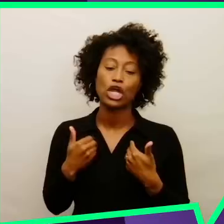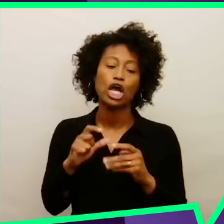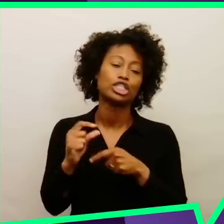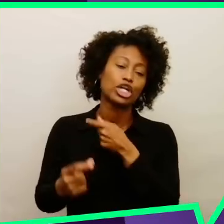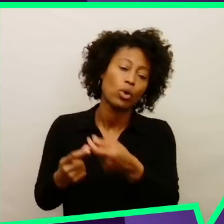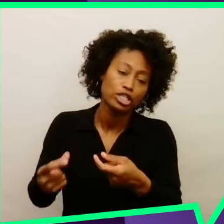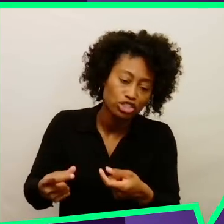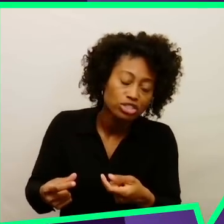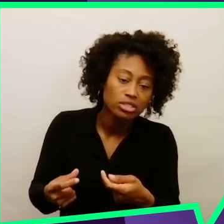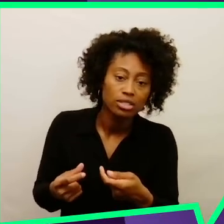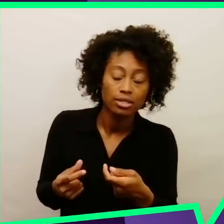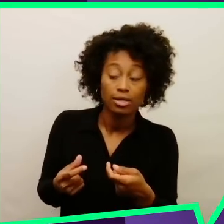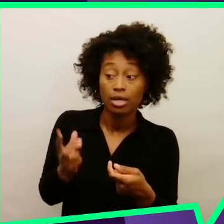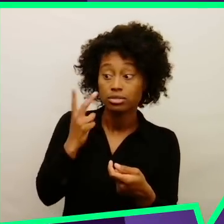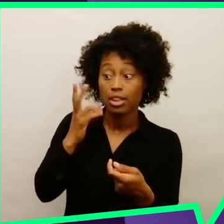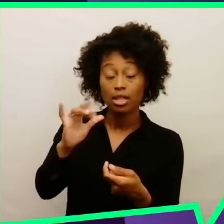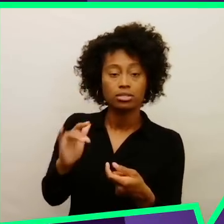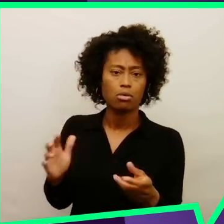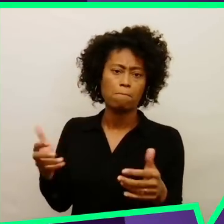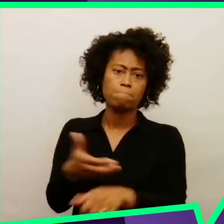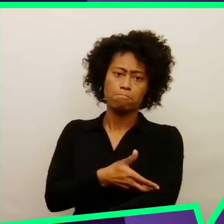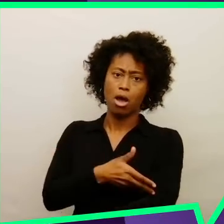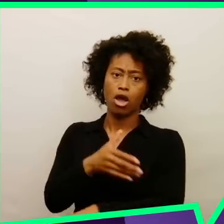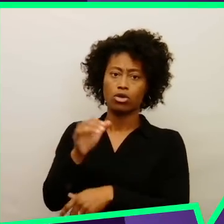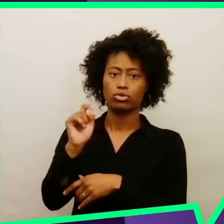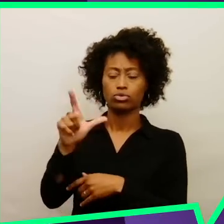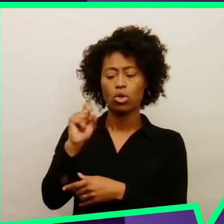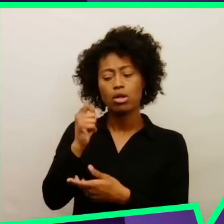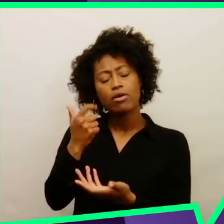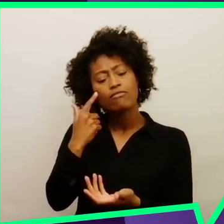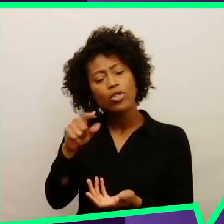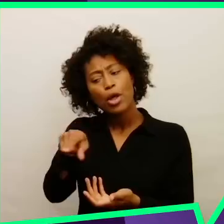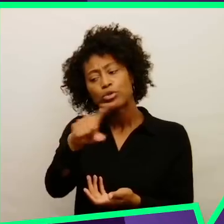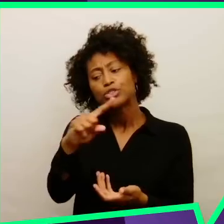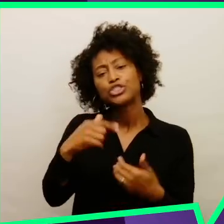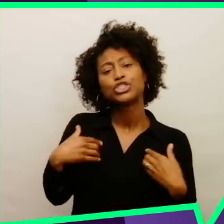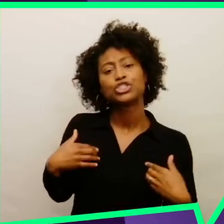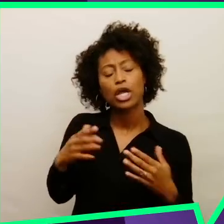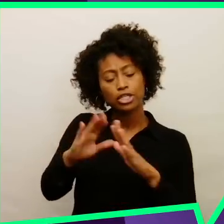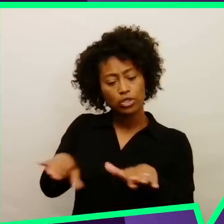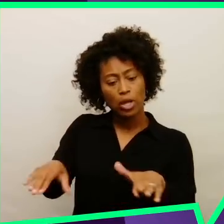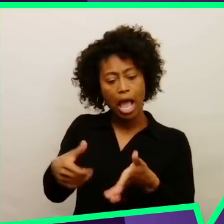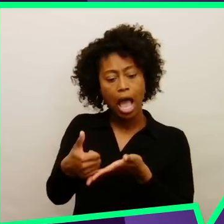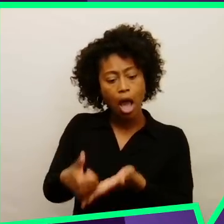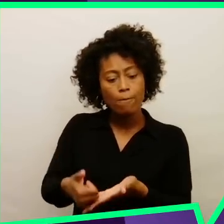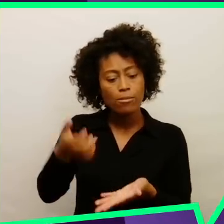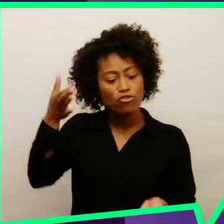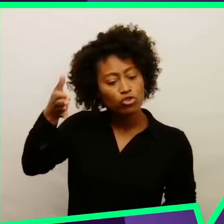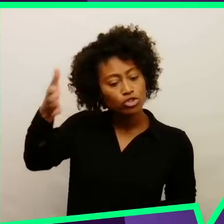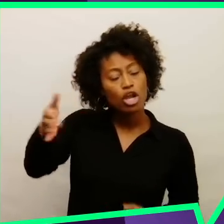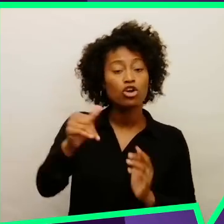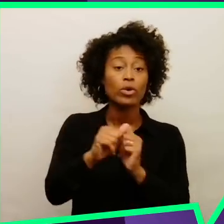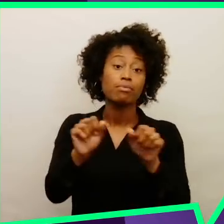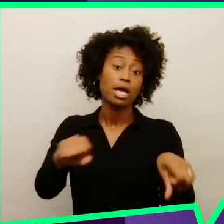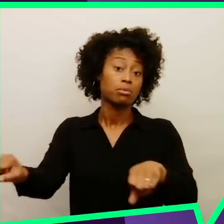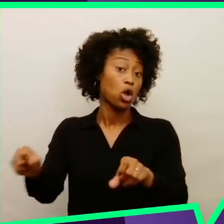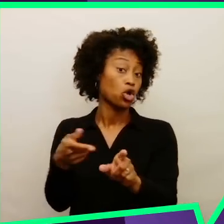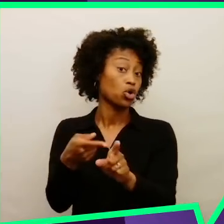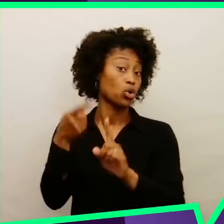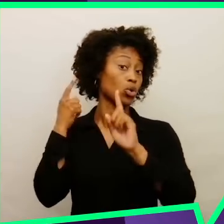I see it as a powerful tool to reach young children and maybe help them in the future with possible career goals or paths.